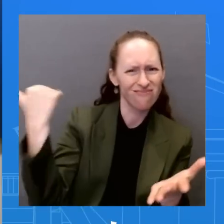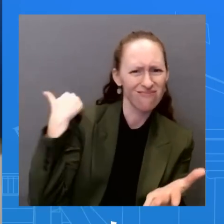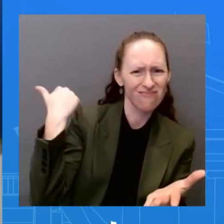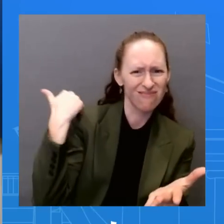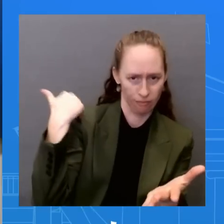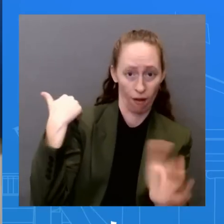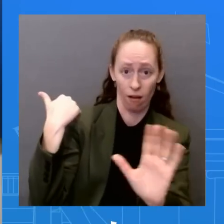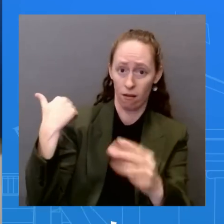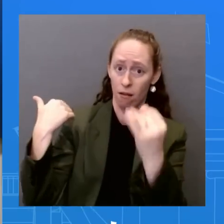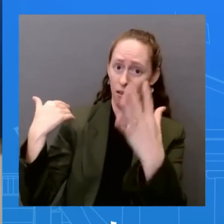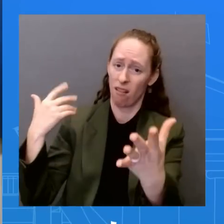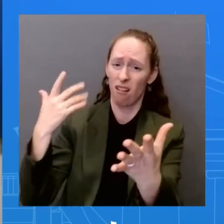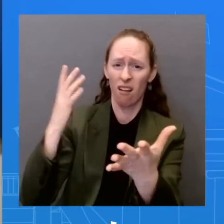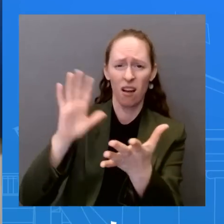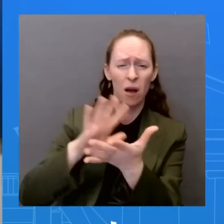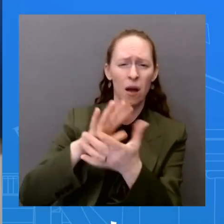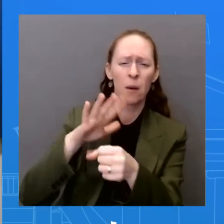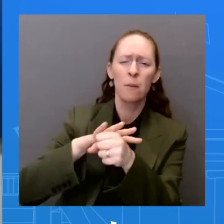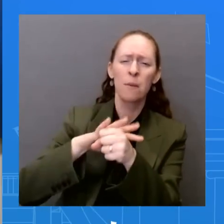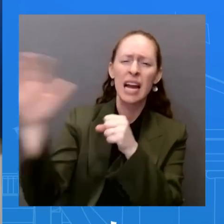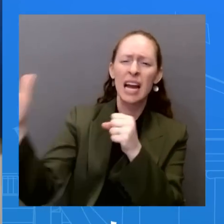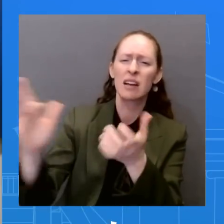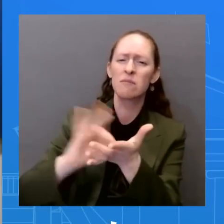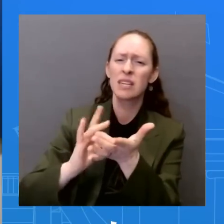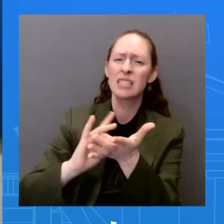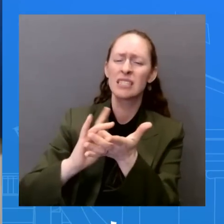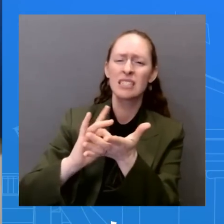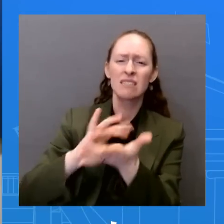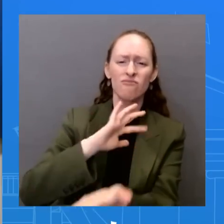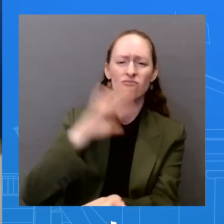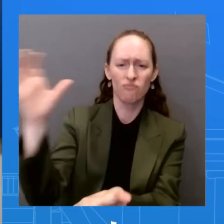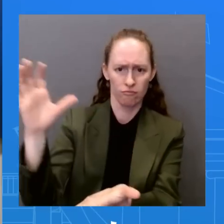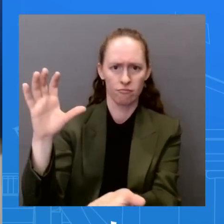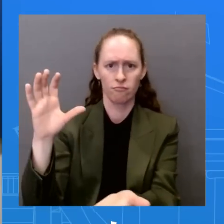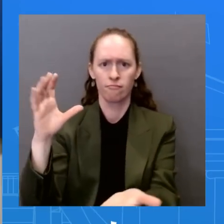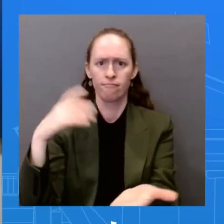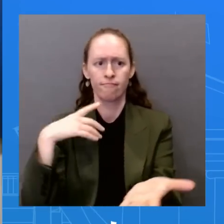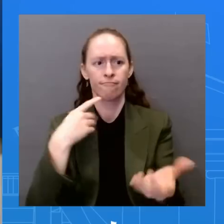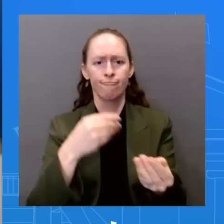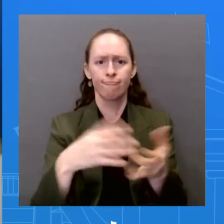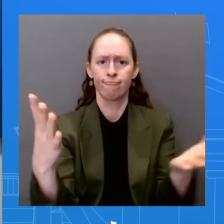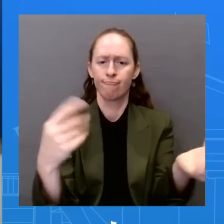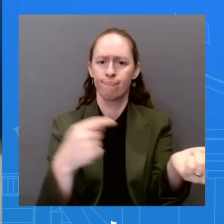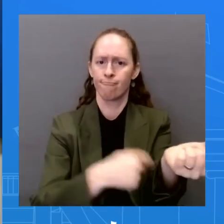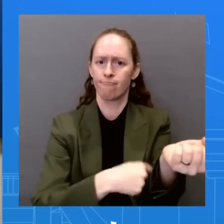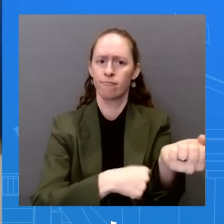Nearly all jurisdictions have moved toward the intradermal vaccine approach, which means that jurisdictions